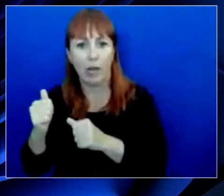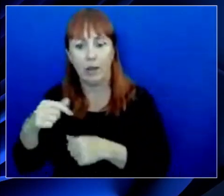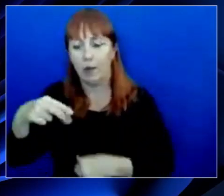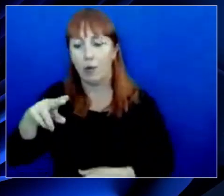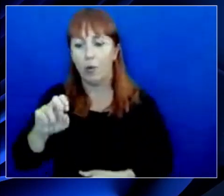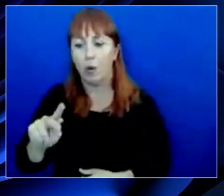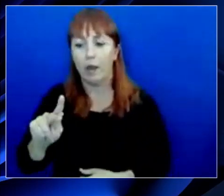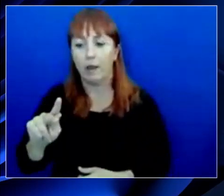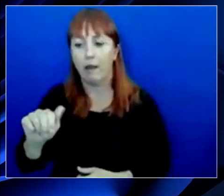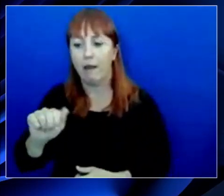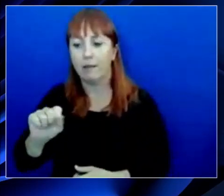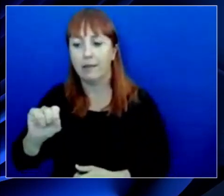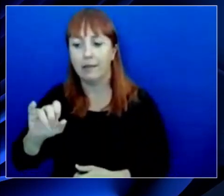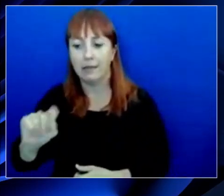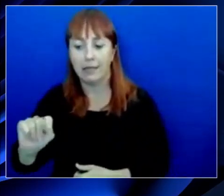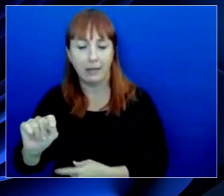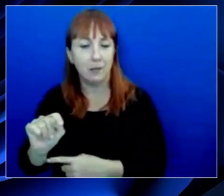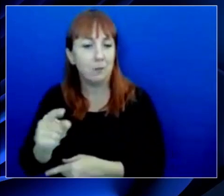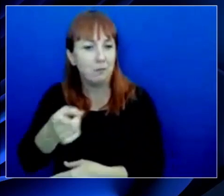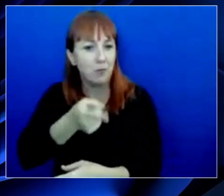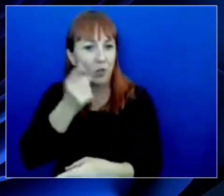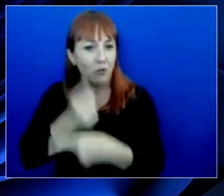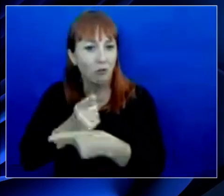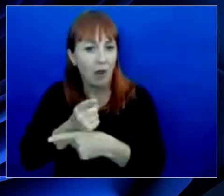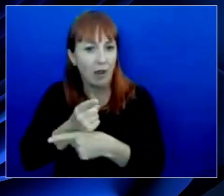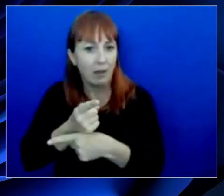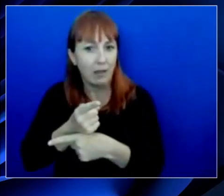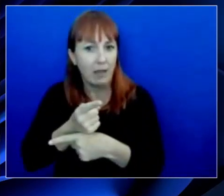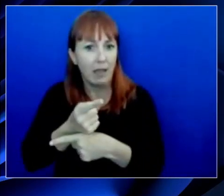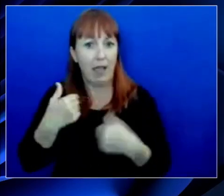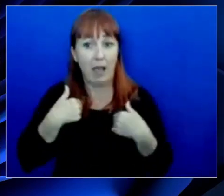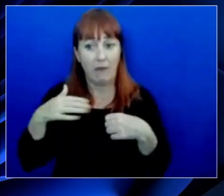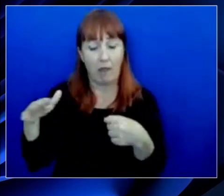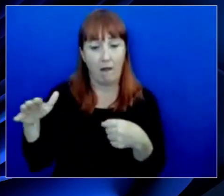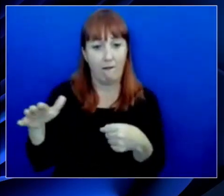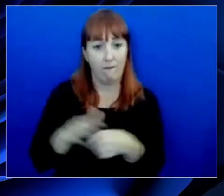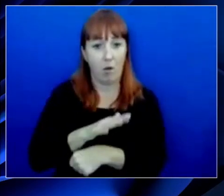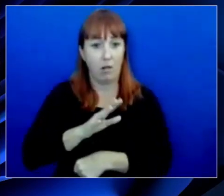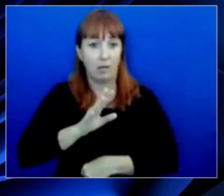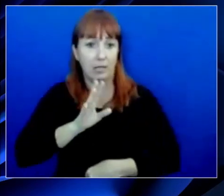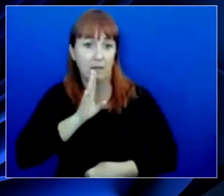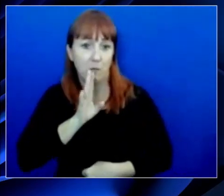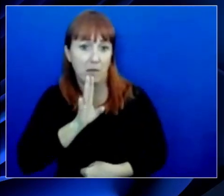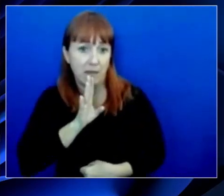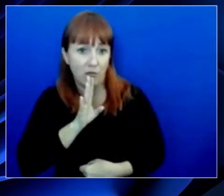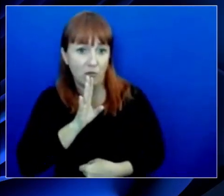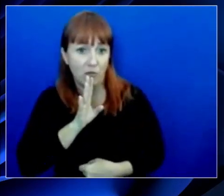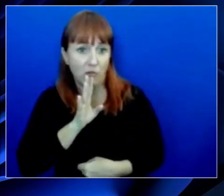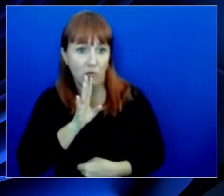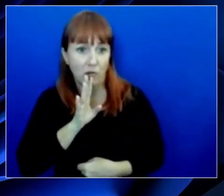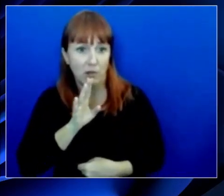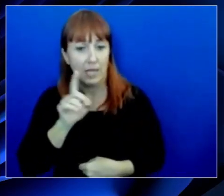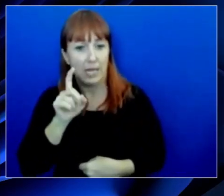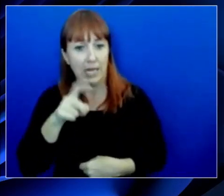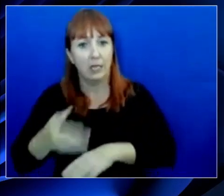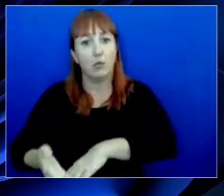having full speech is something that we you know we would need to work on.